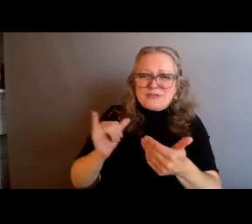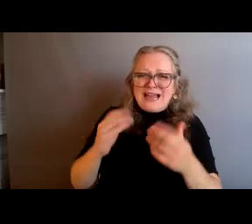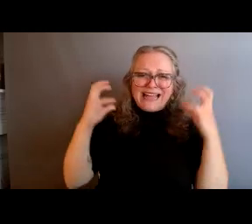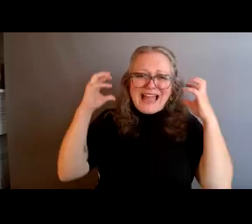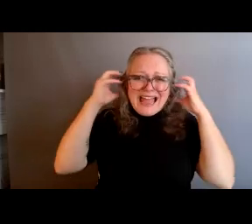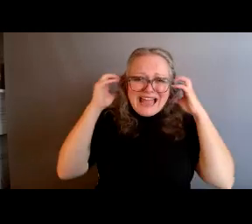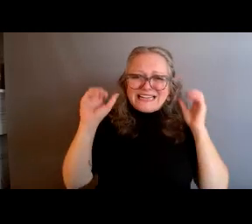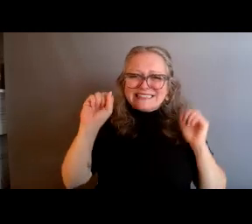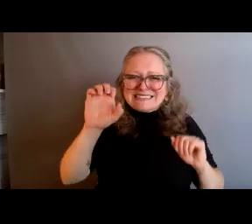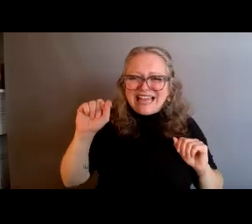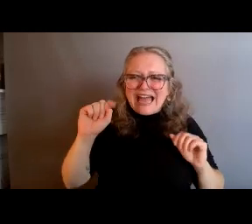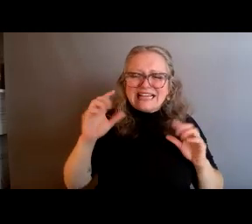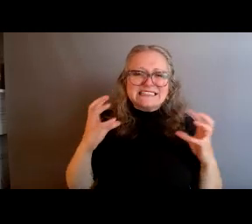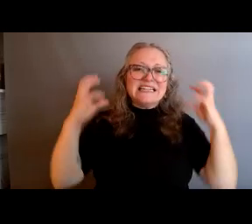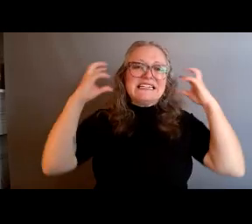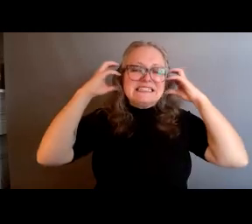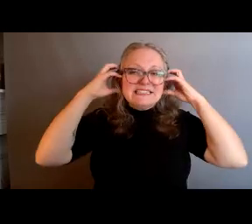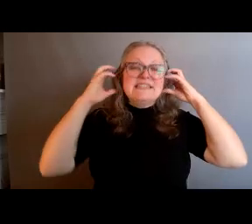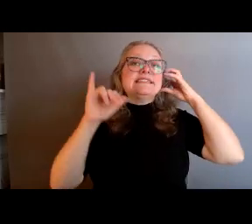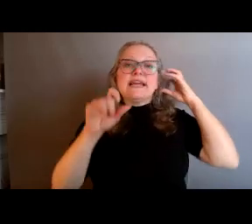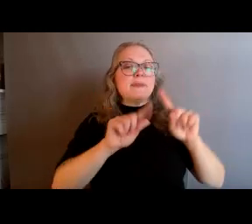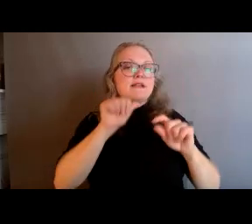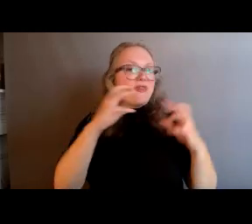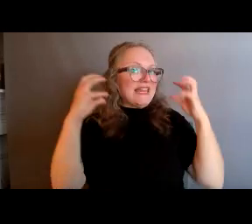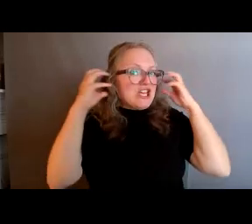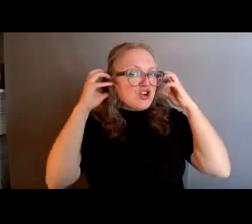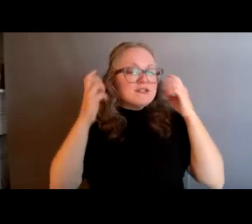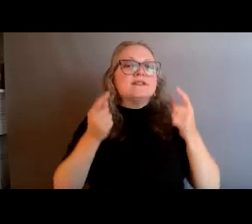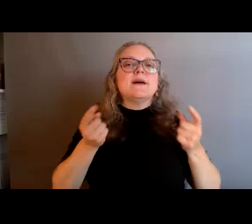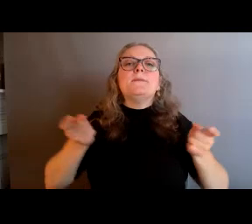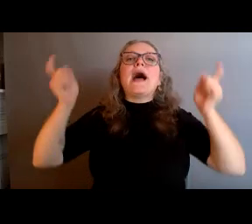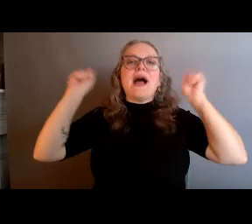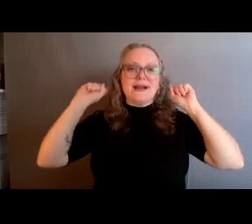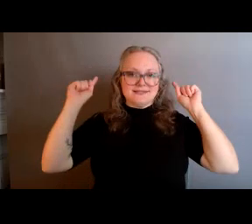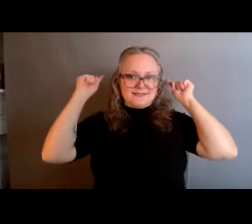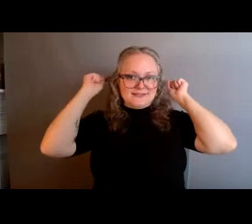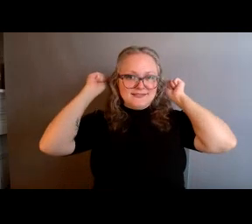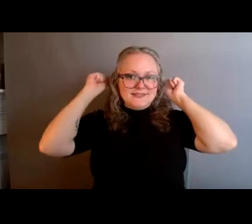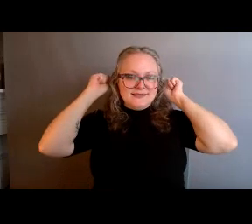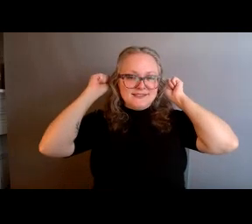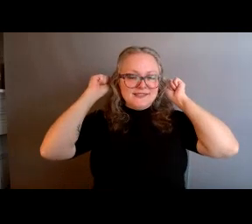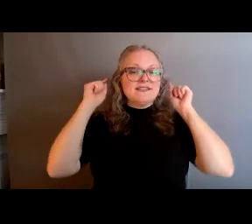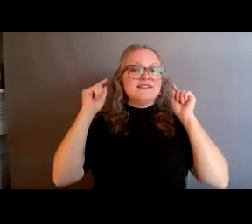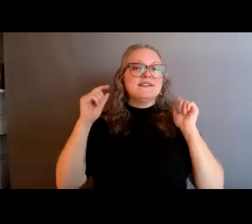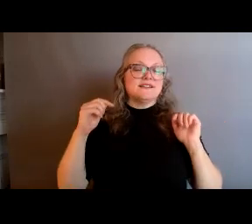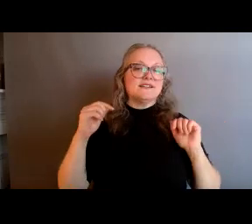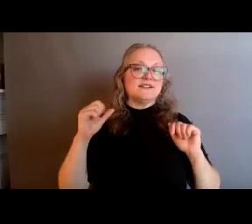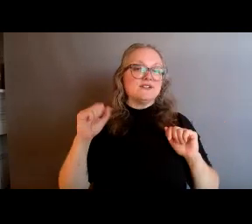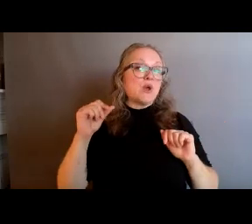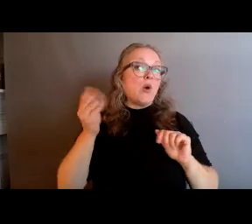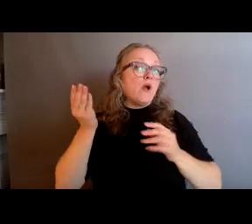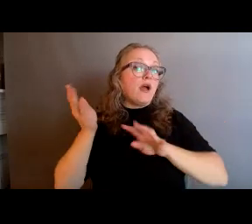doesn't go on the years it goes behind the ear. OK. We're presenting it and the brain it what it's going to do.